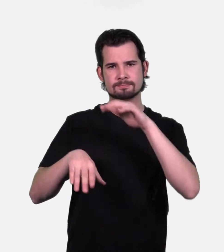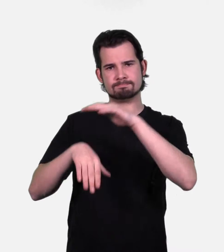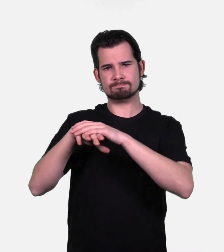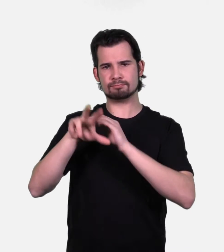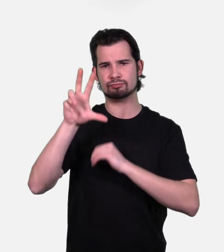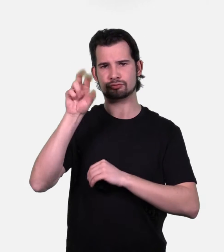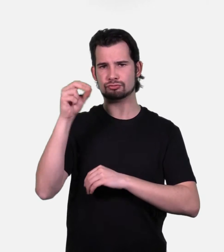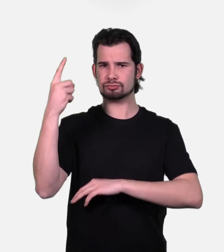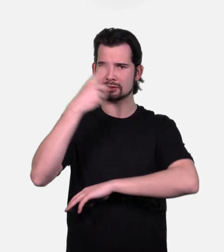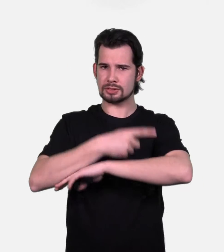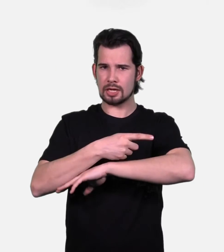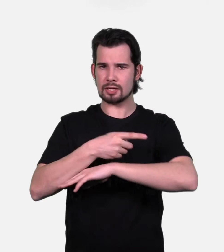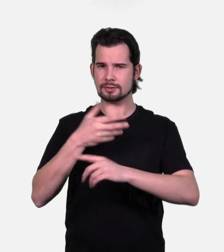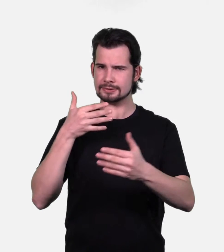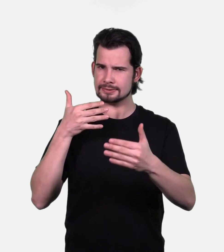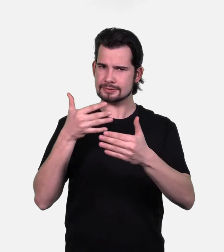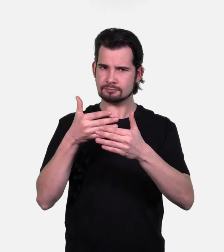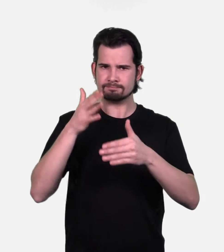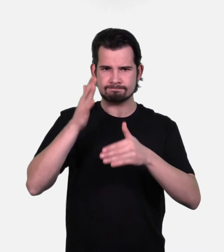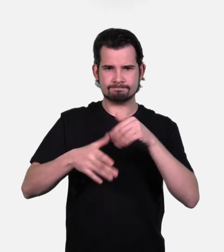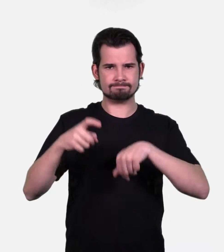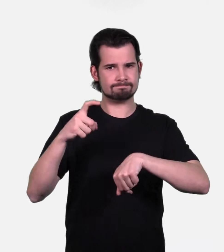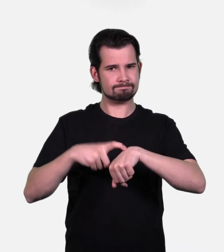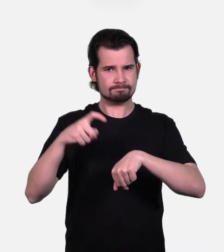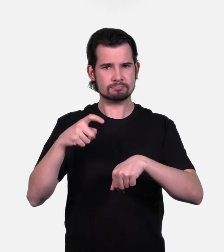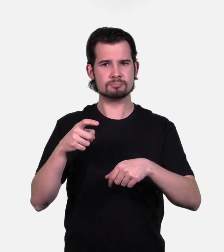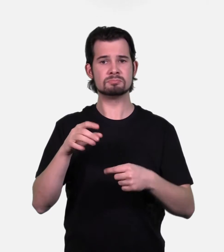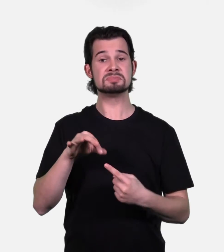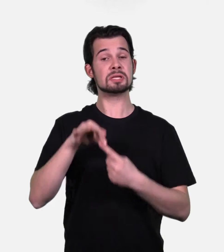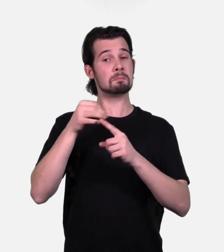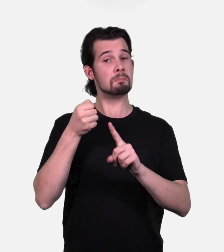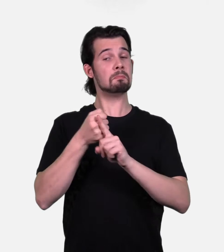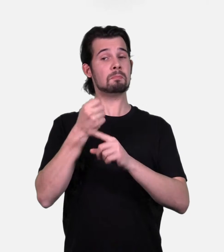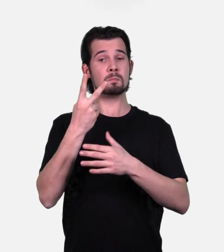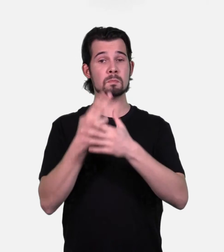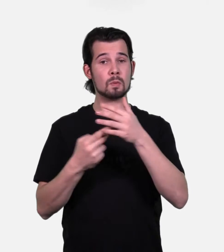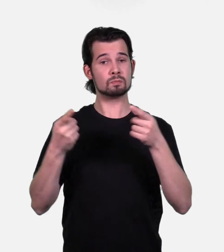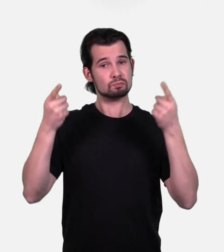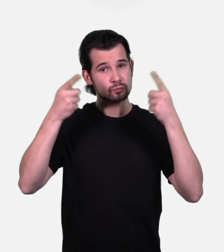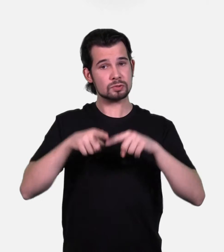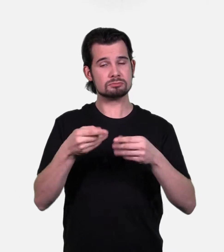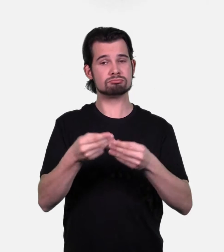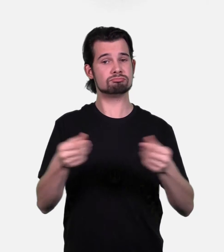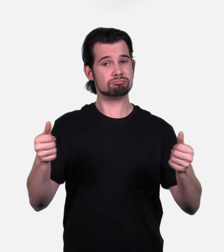after the dispute is referred for mediation, unless the parties to the dispute agree otherwise.